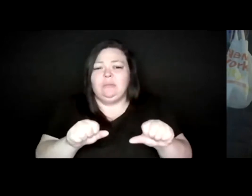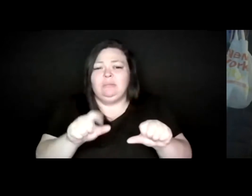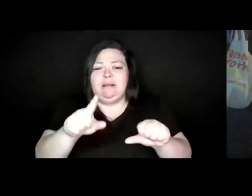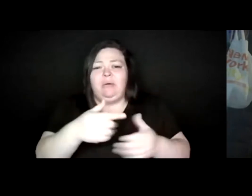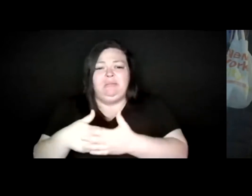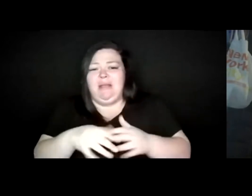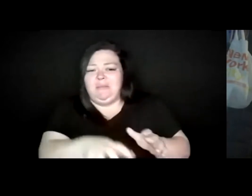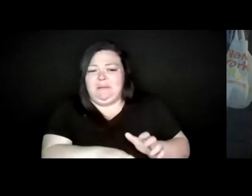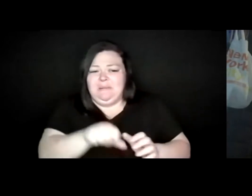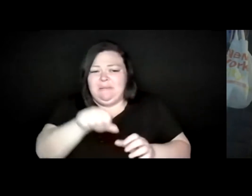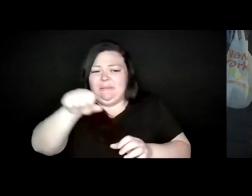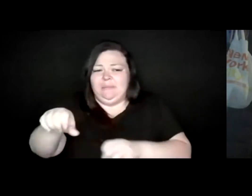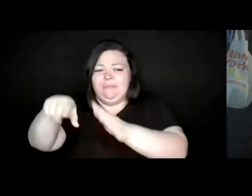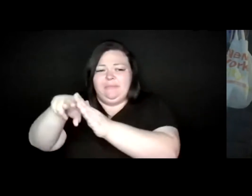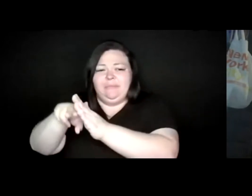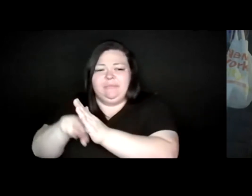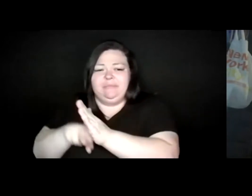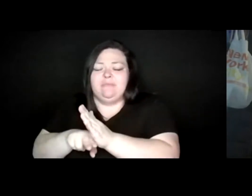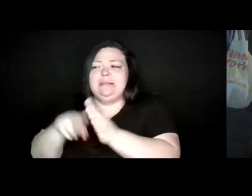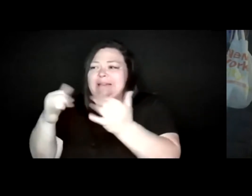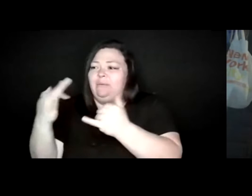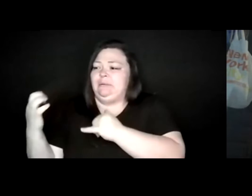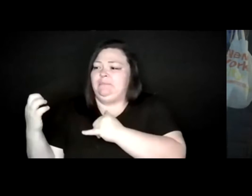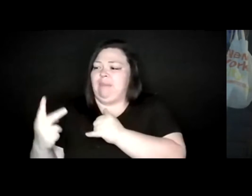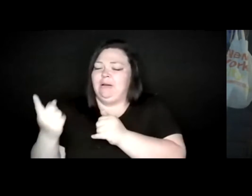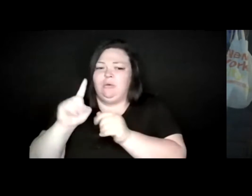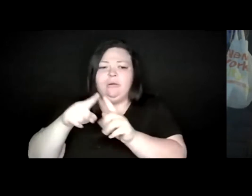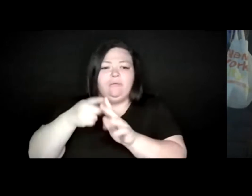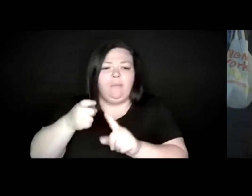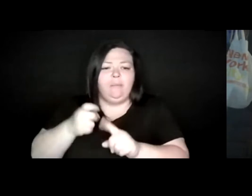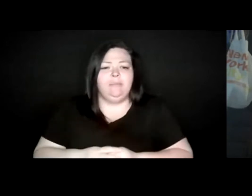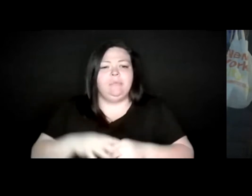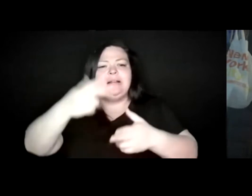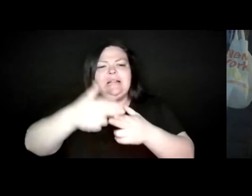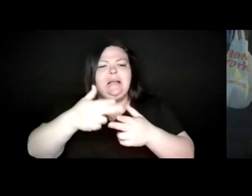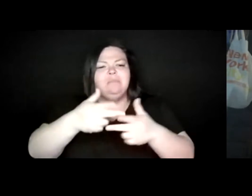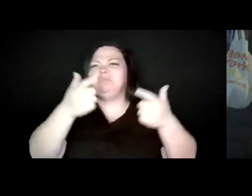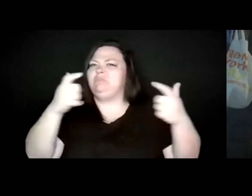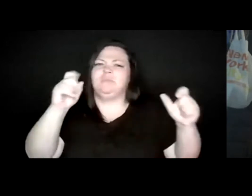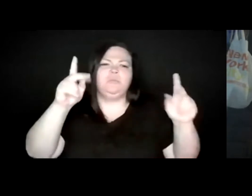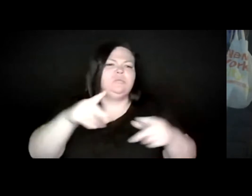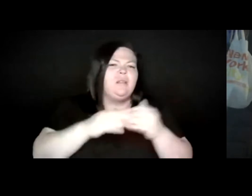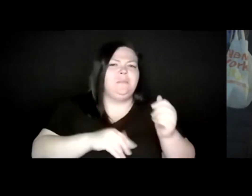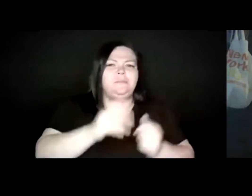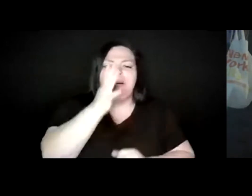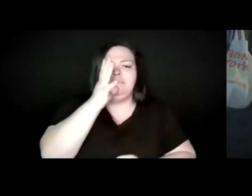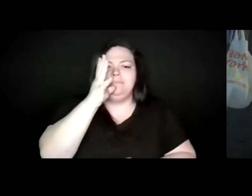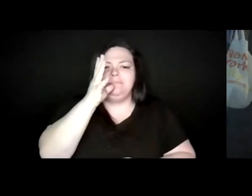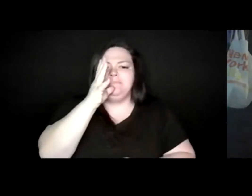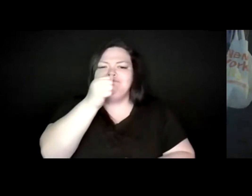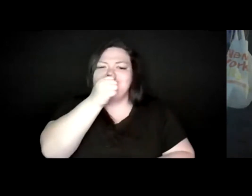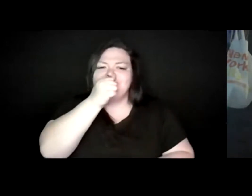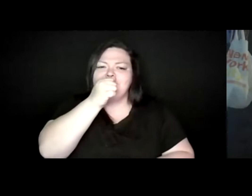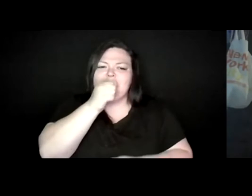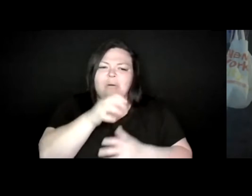Yolk repossessed to its origins. Name a greater/ zealot than a mother, secret in clenched hand,